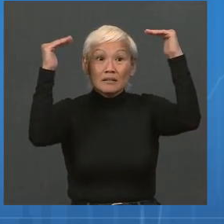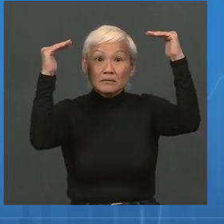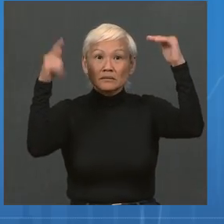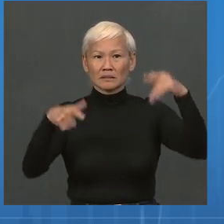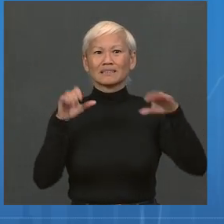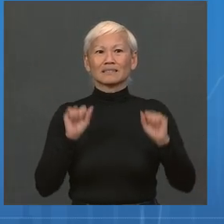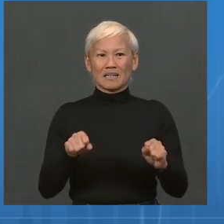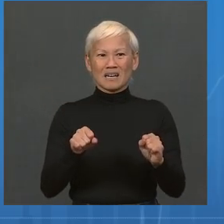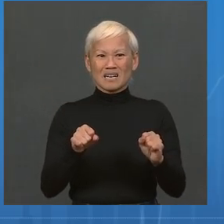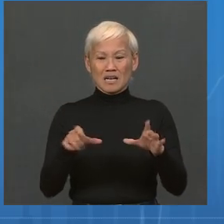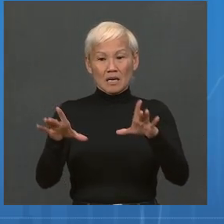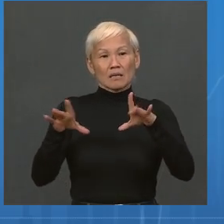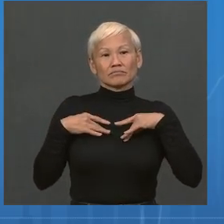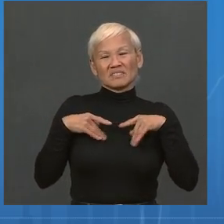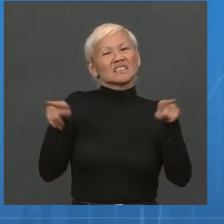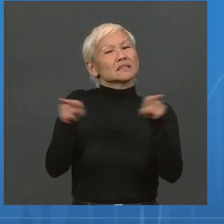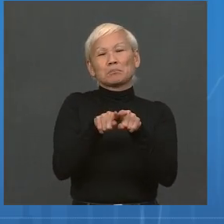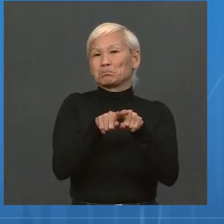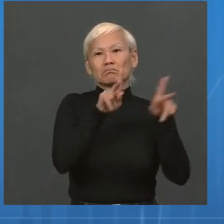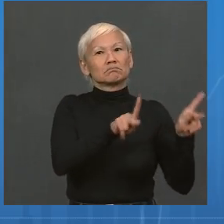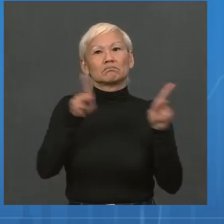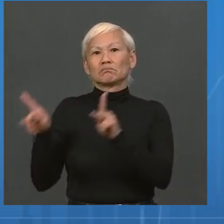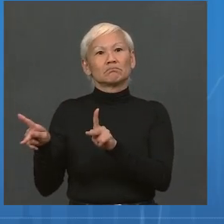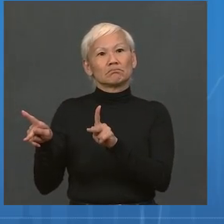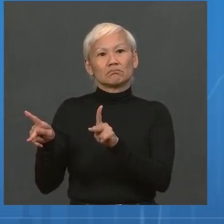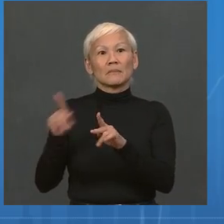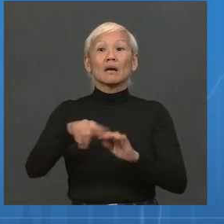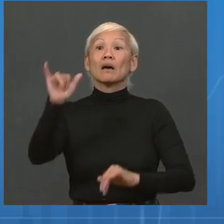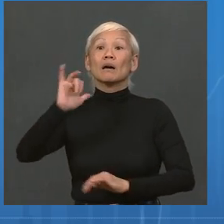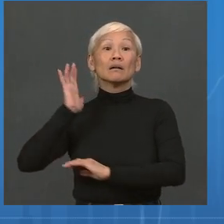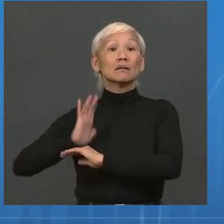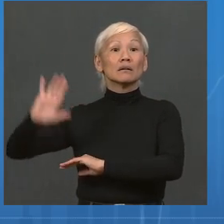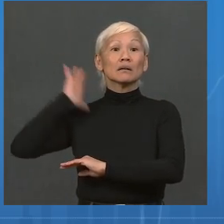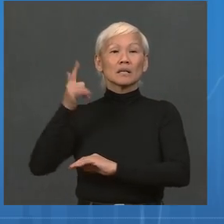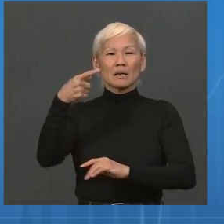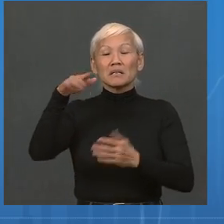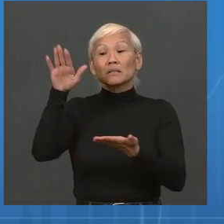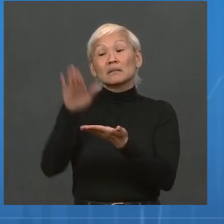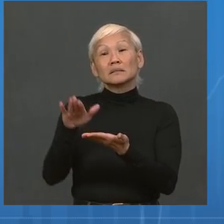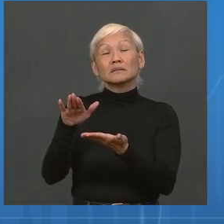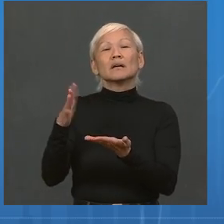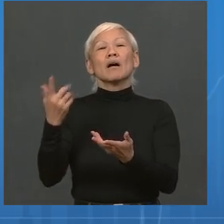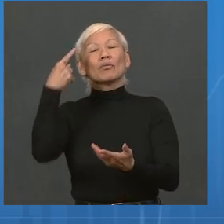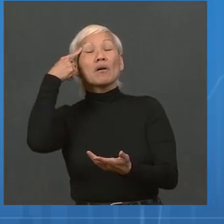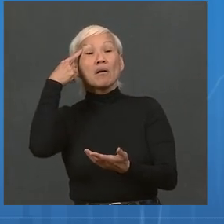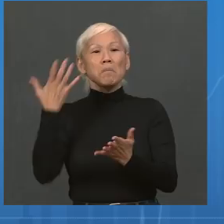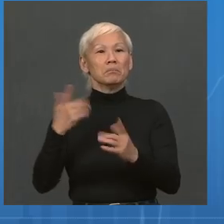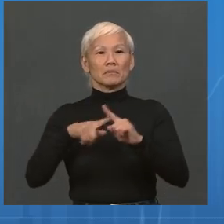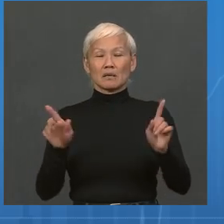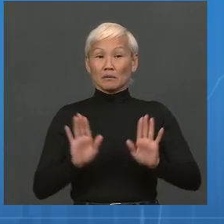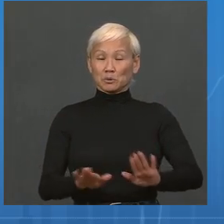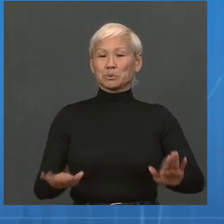There was some consideration earlier on that that was not the case. That may be because children are less likely to become sick.